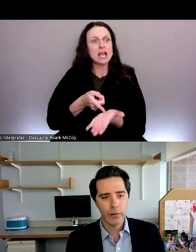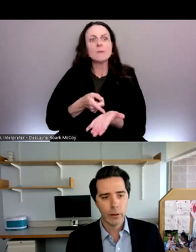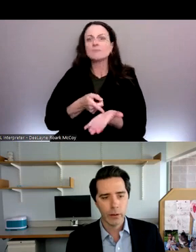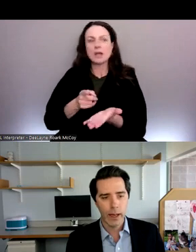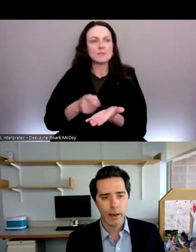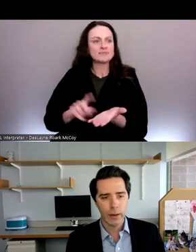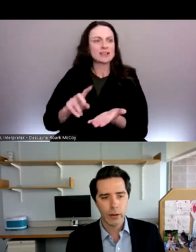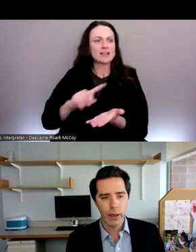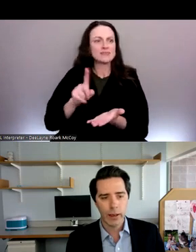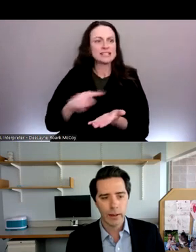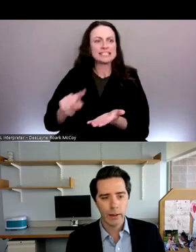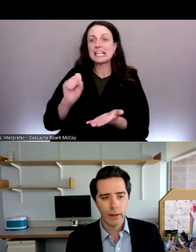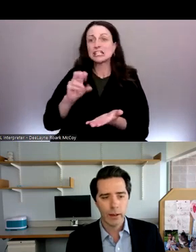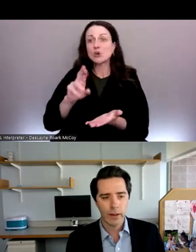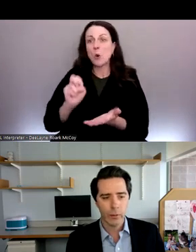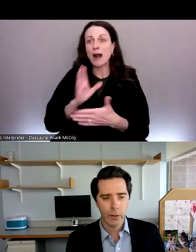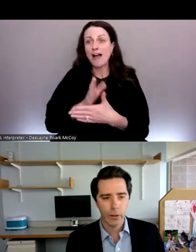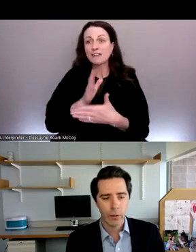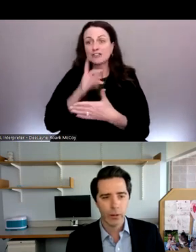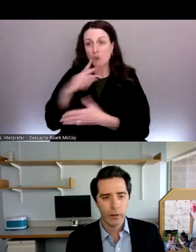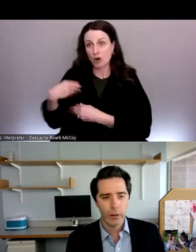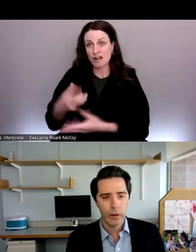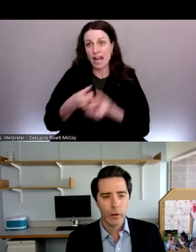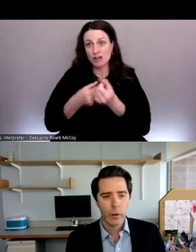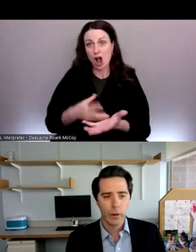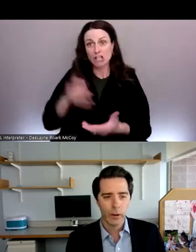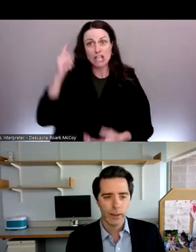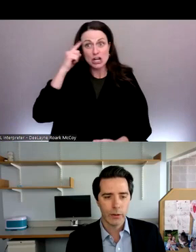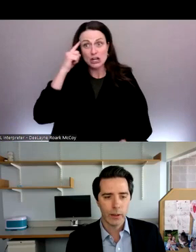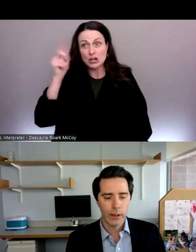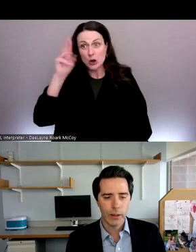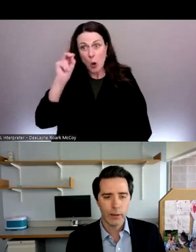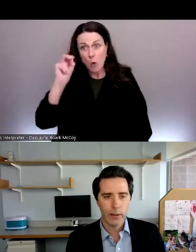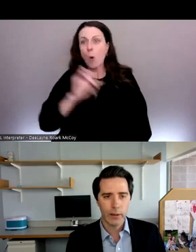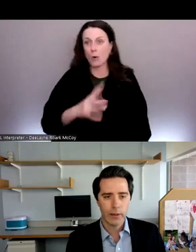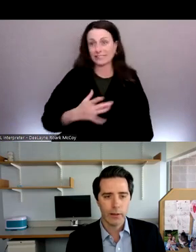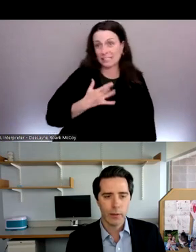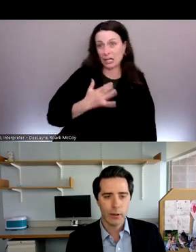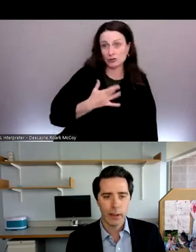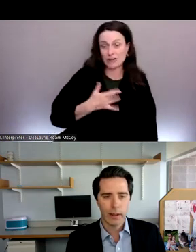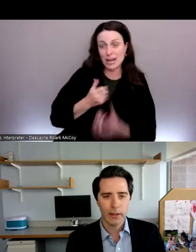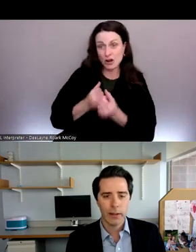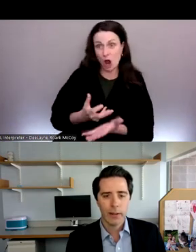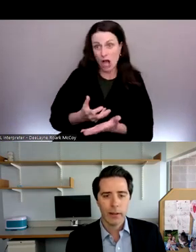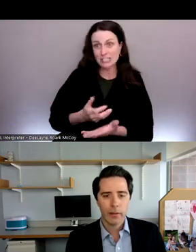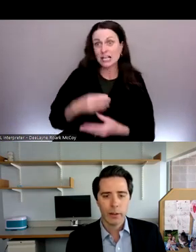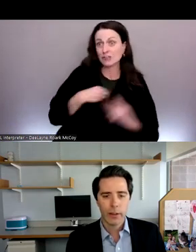individuals that had a genetic cause that was neural or a sensory cause of